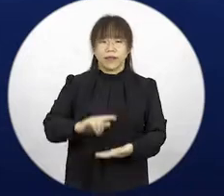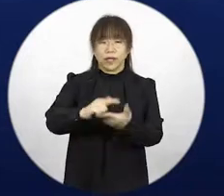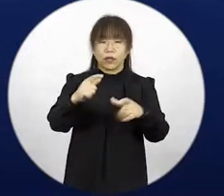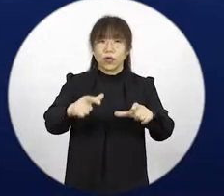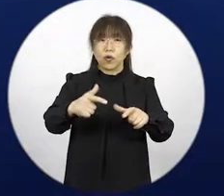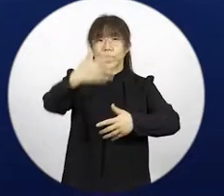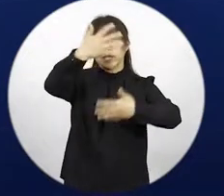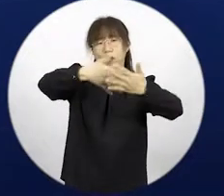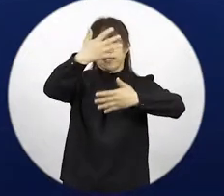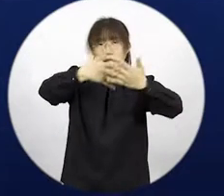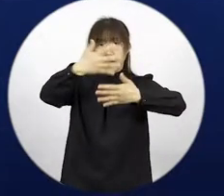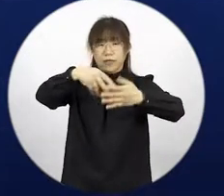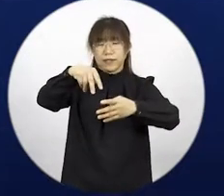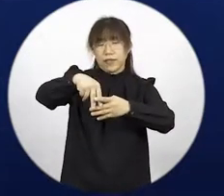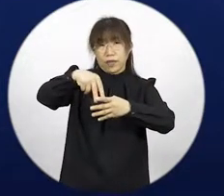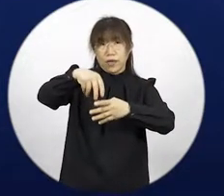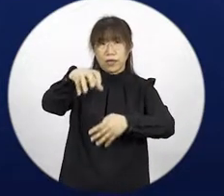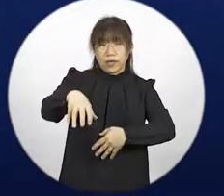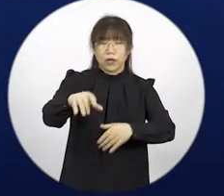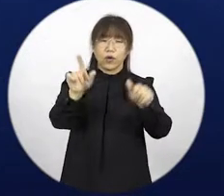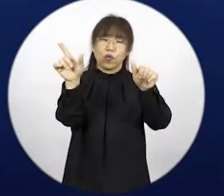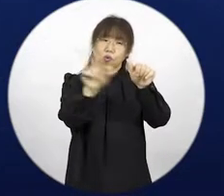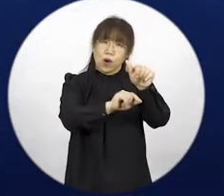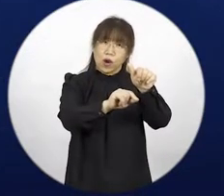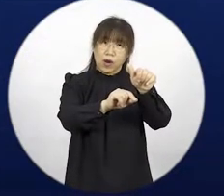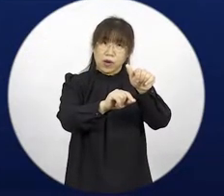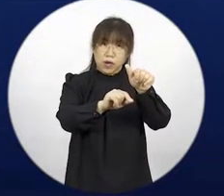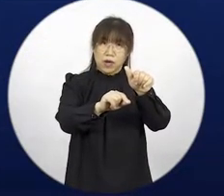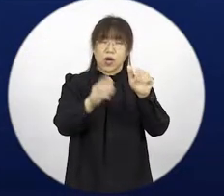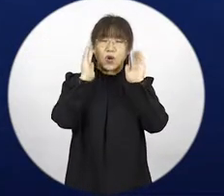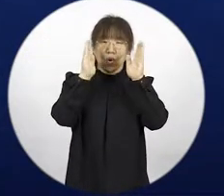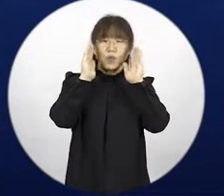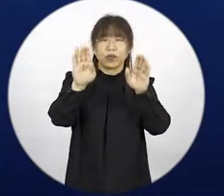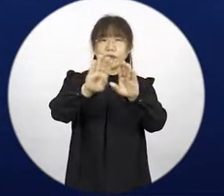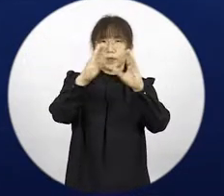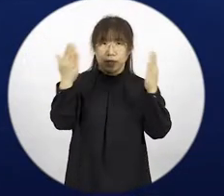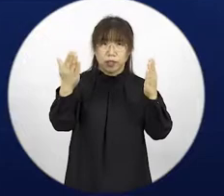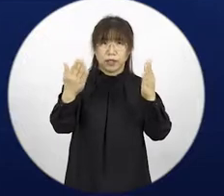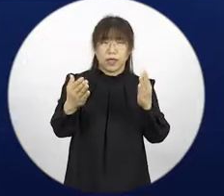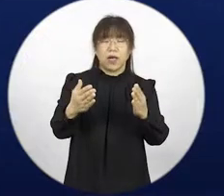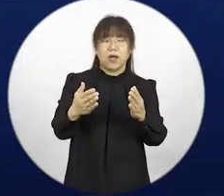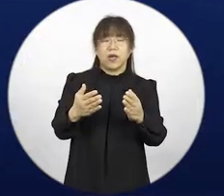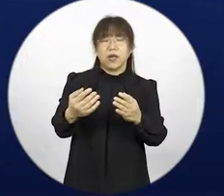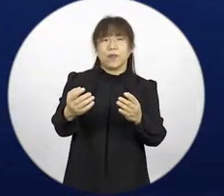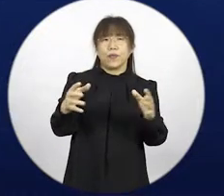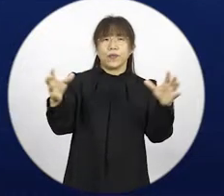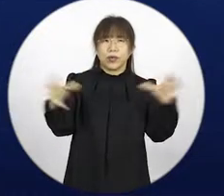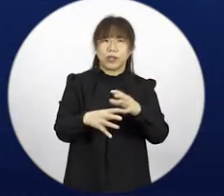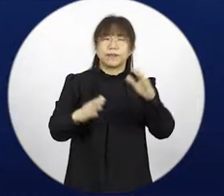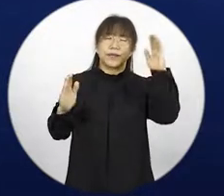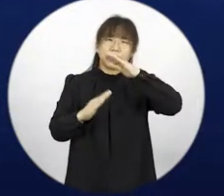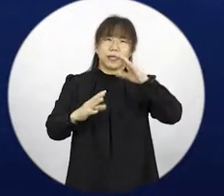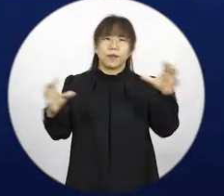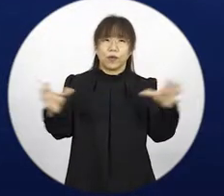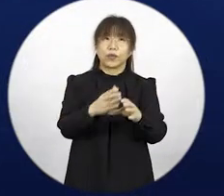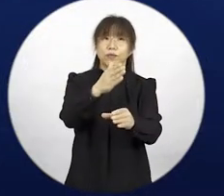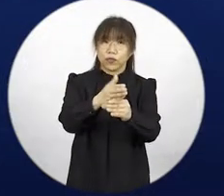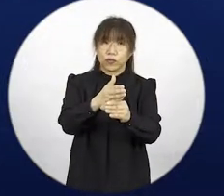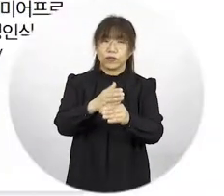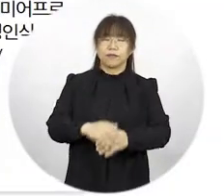Gangseo-gu Webcasting Service opens Media Education in May and recruits students on a first-come, first-served basis.